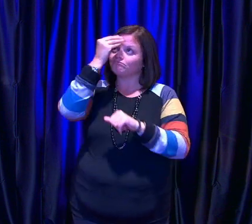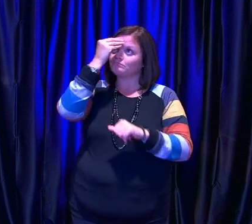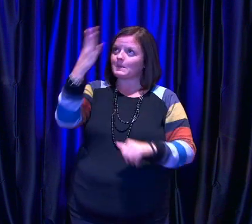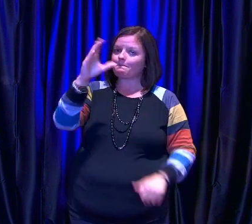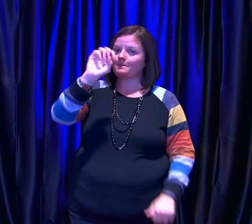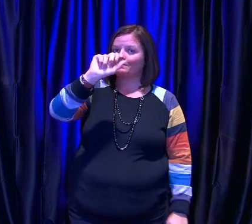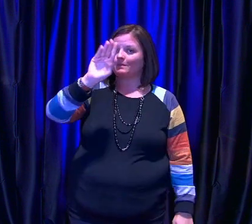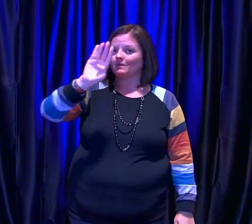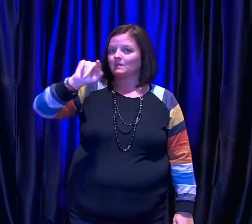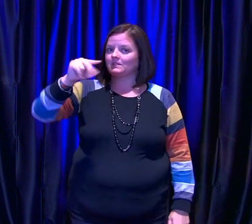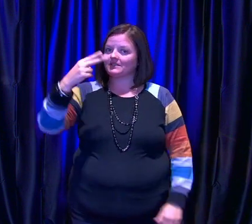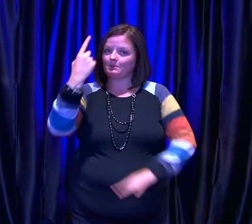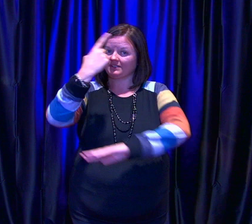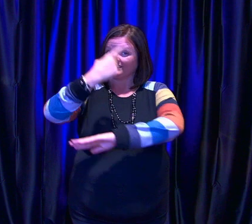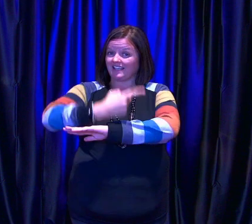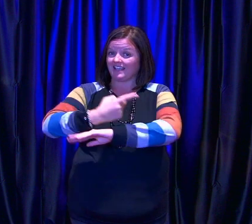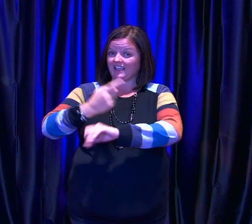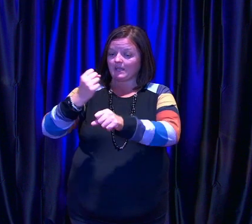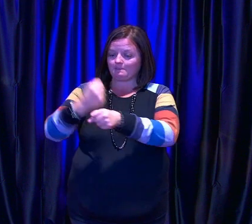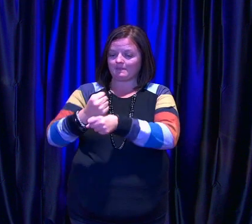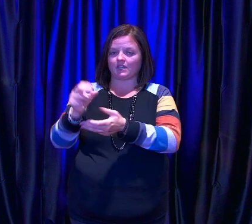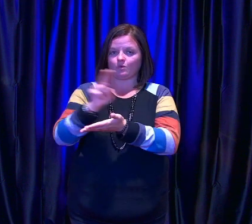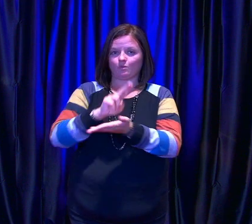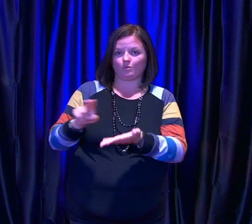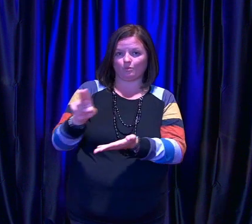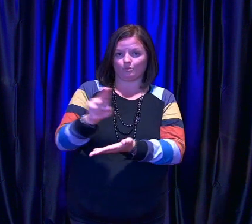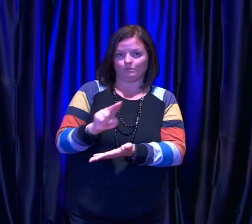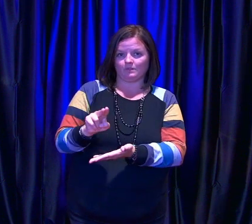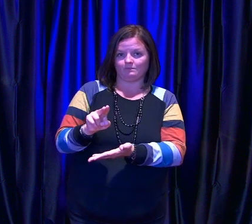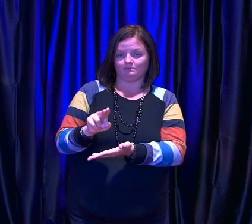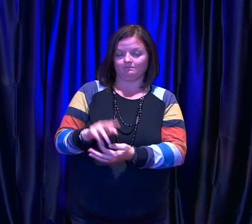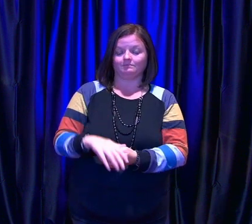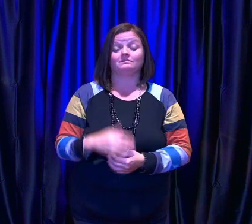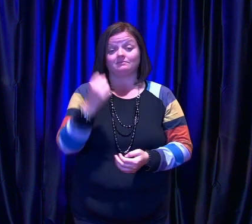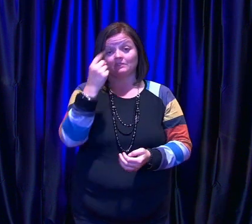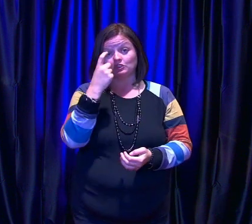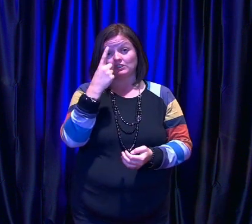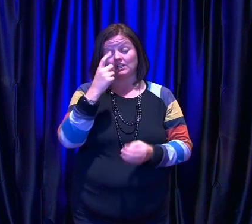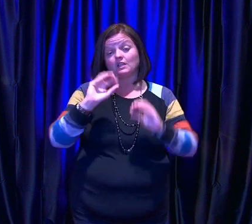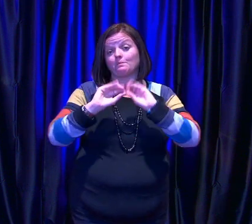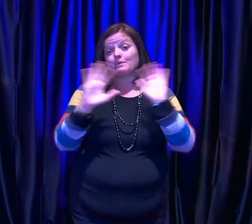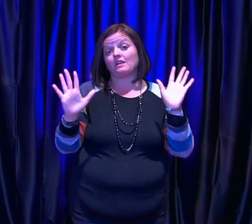day and make it holy see apparently keeping the sabbath is